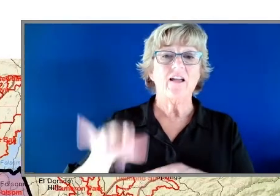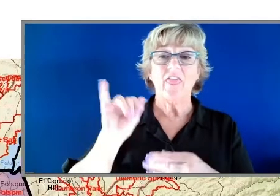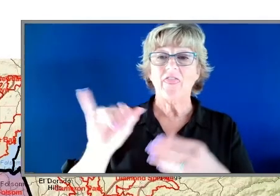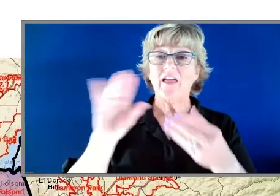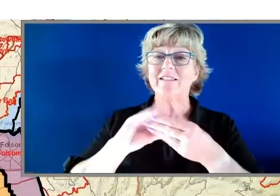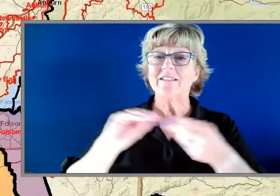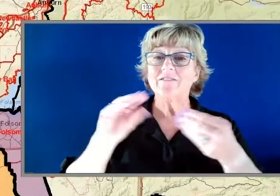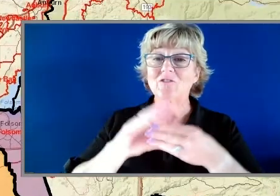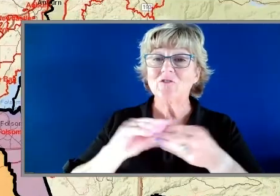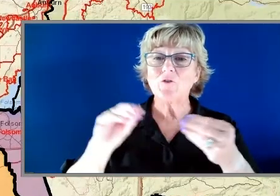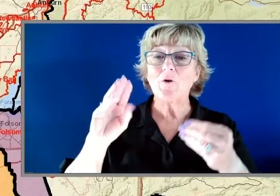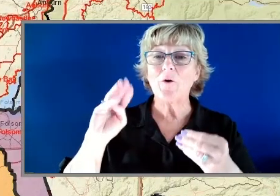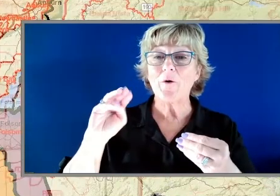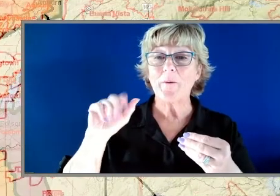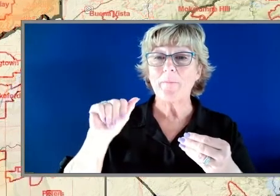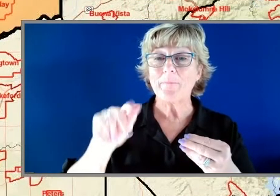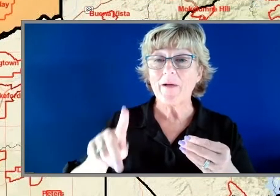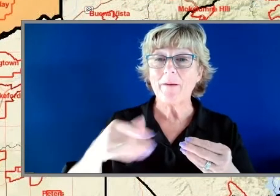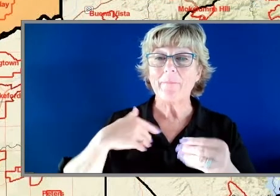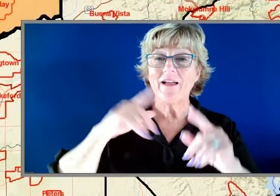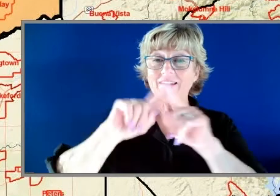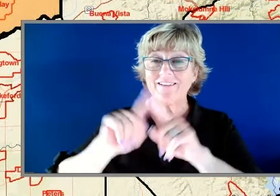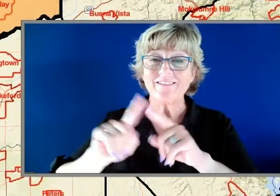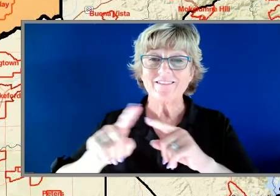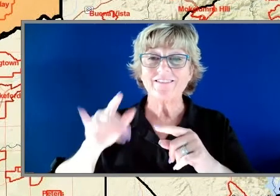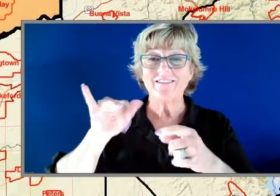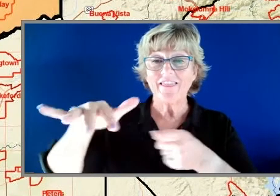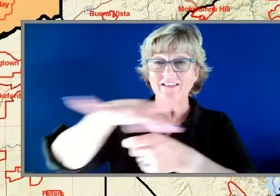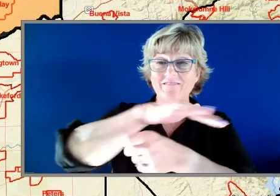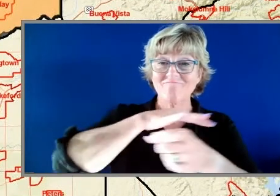Studio: The story map includes a wide array of geographic and demographic data arrange like a PowerPoint presentation.